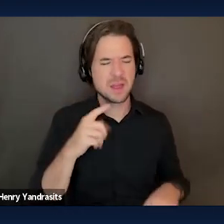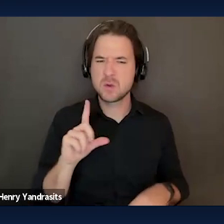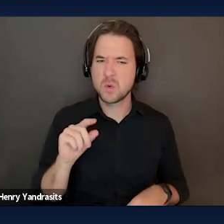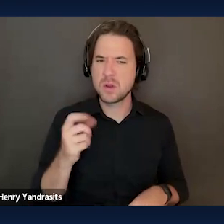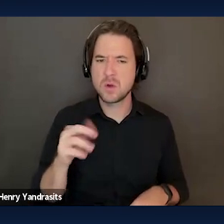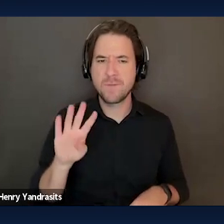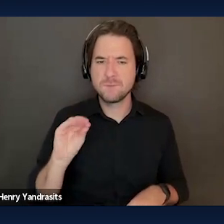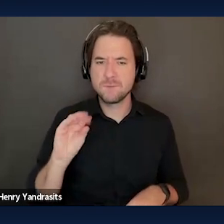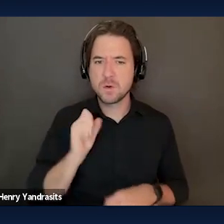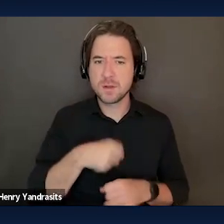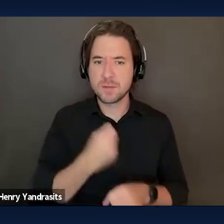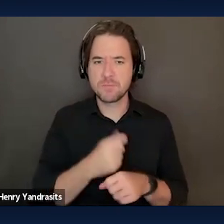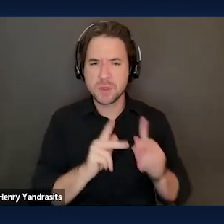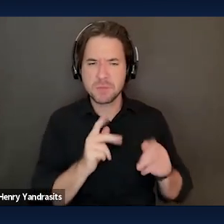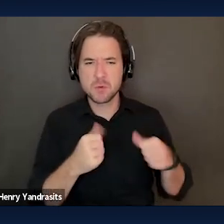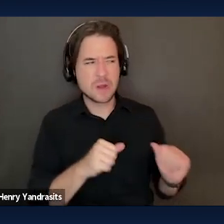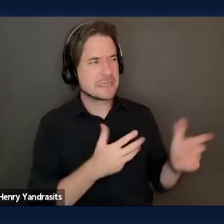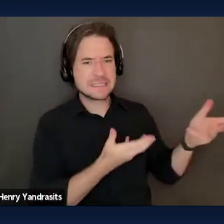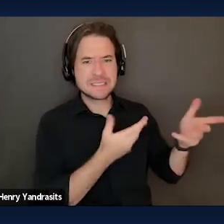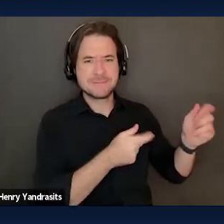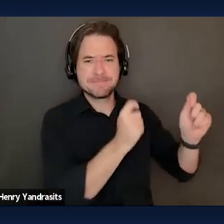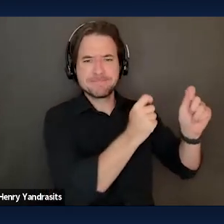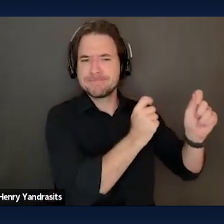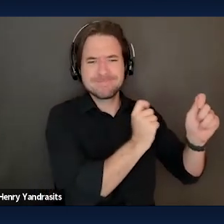of people trying to work with it and saying, I can't work with this.